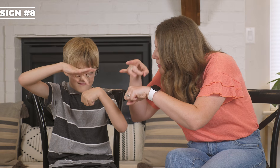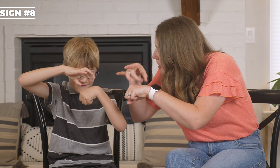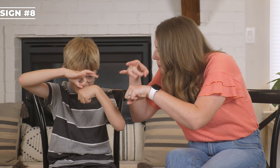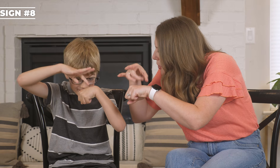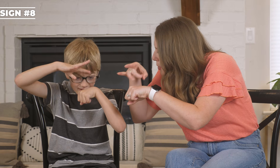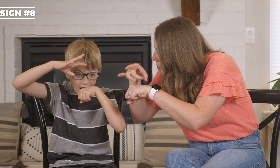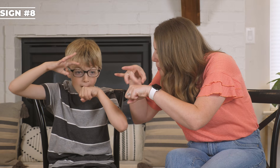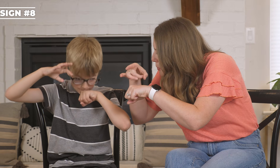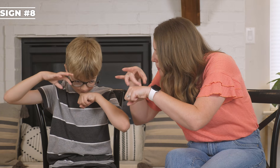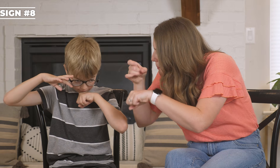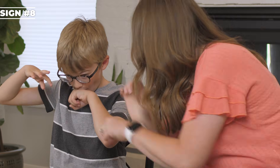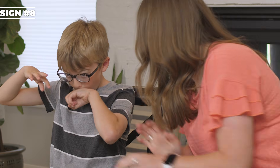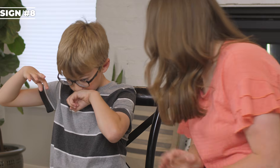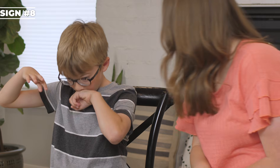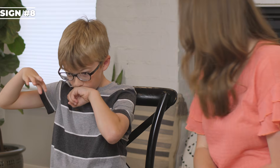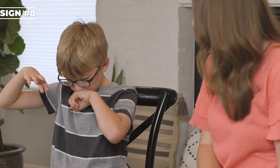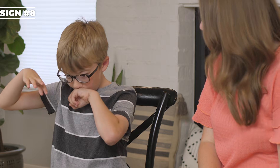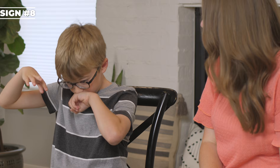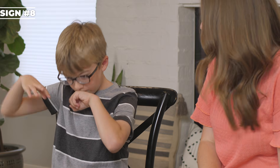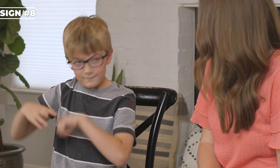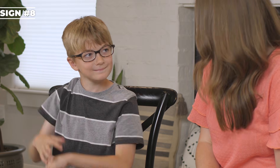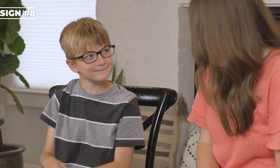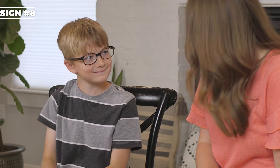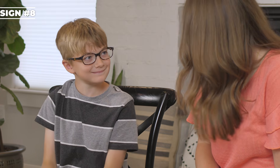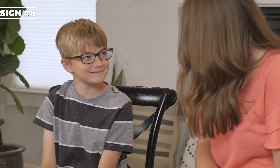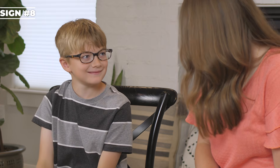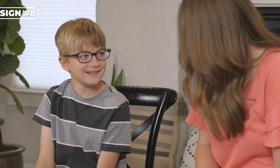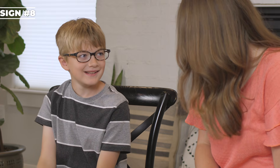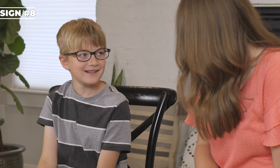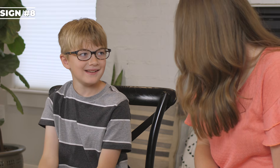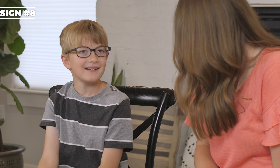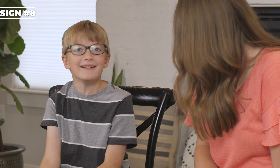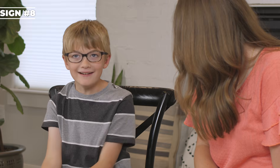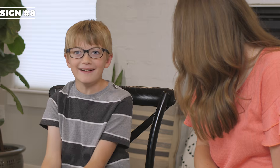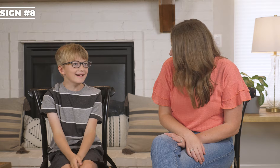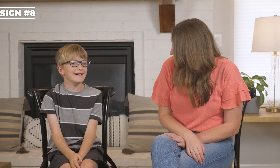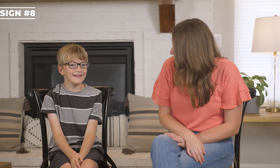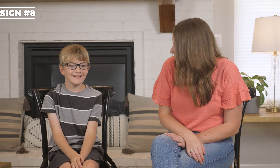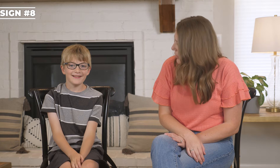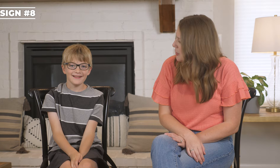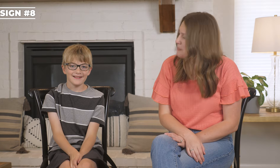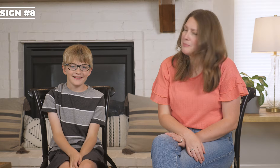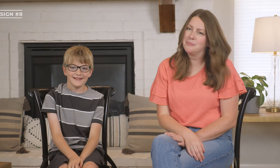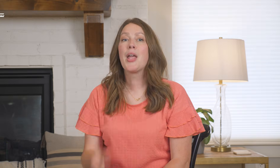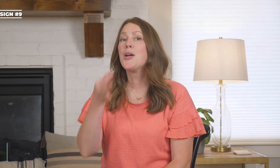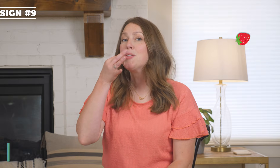Yep. Thump thump thump. Is it good? Okay, good.